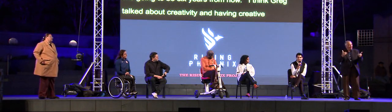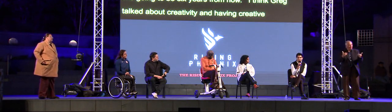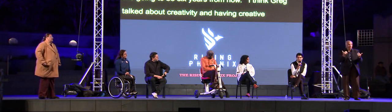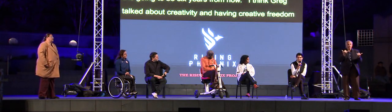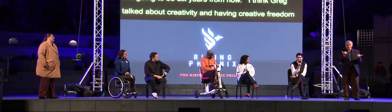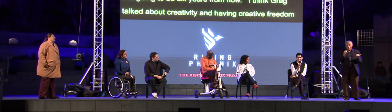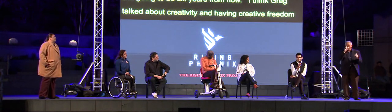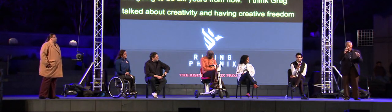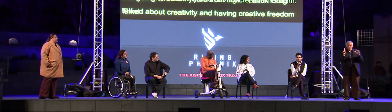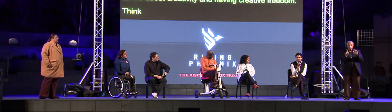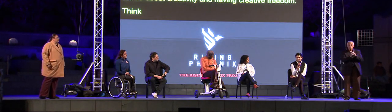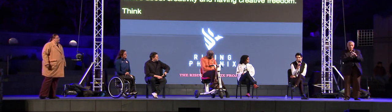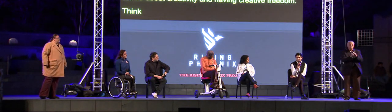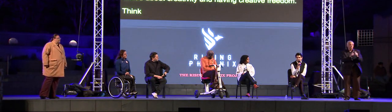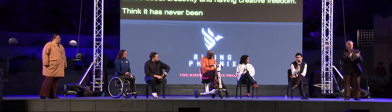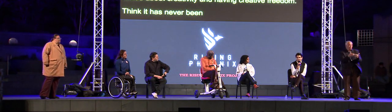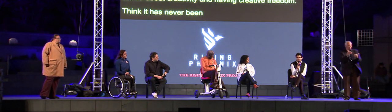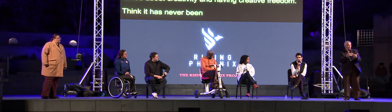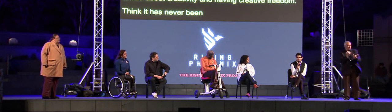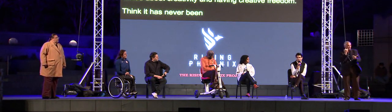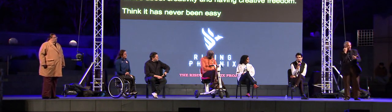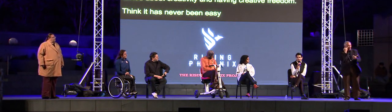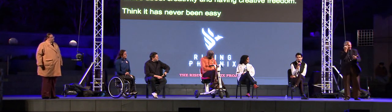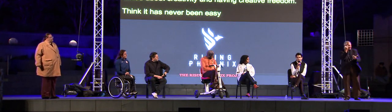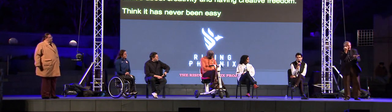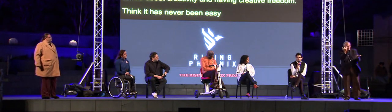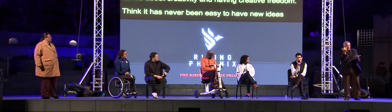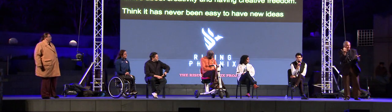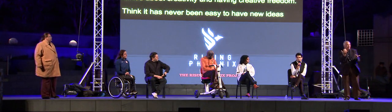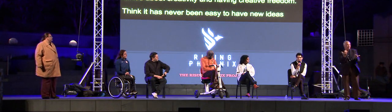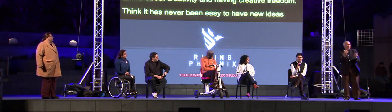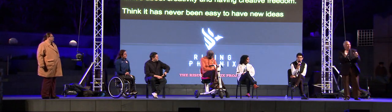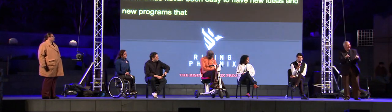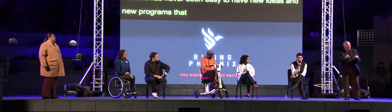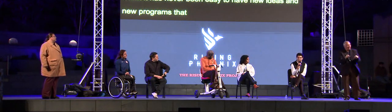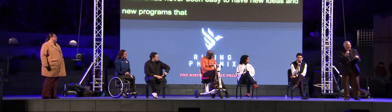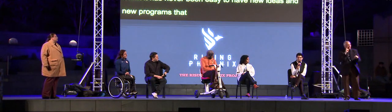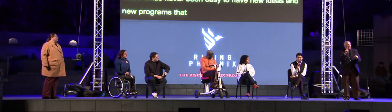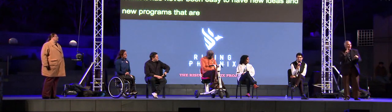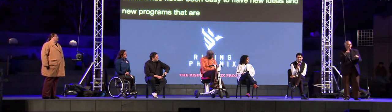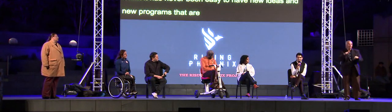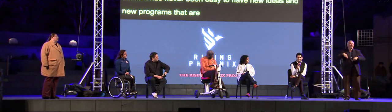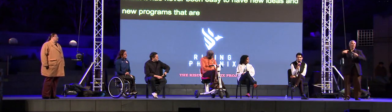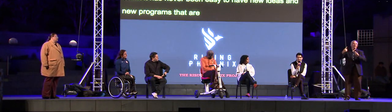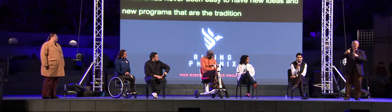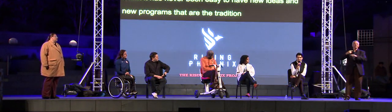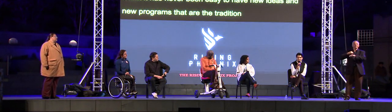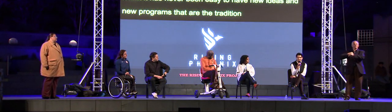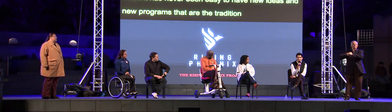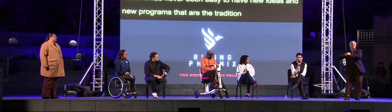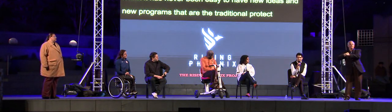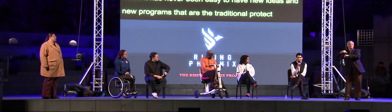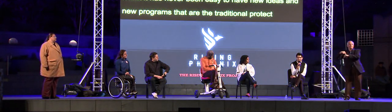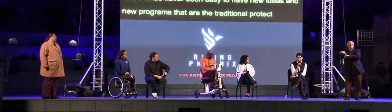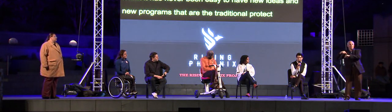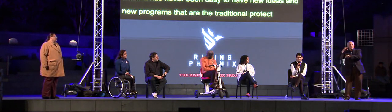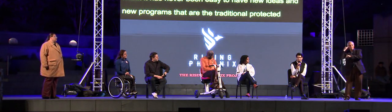with new ideas and new programs that aren't the traditional, protected type of ideas or type